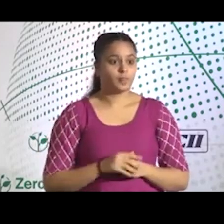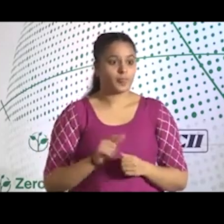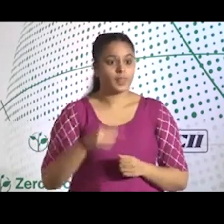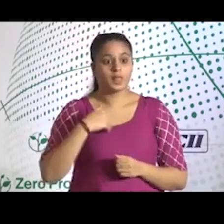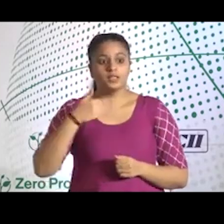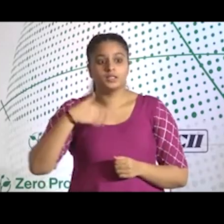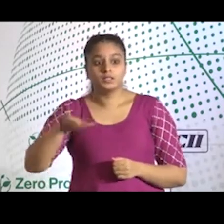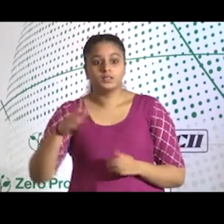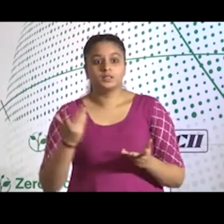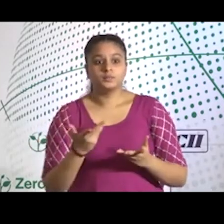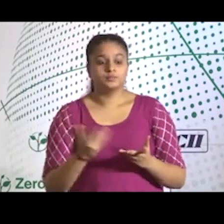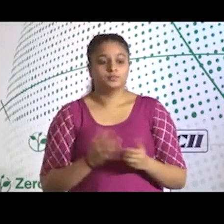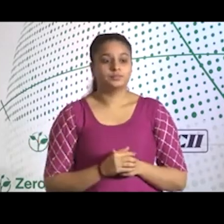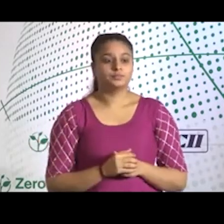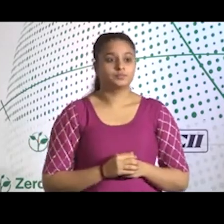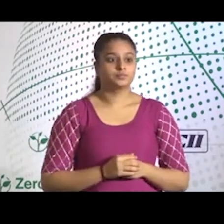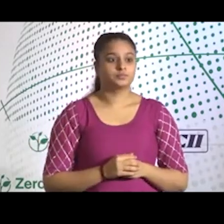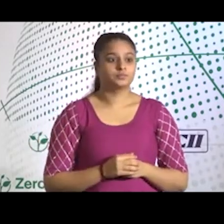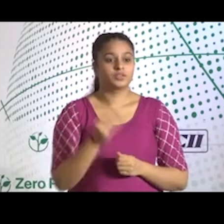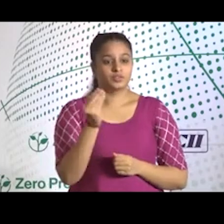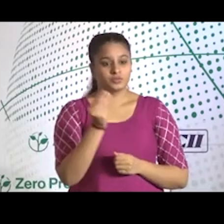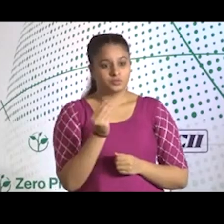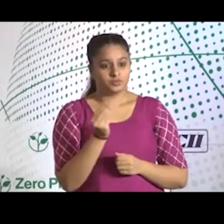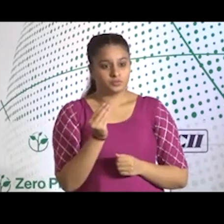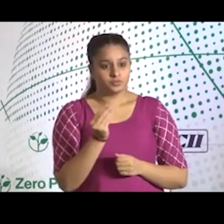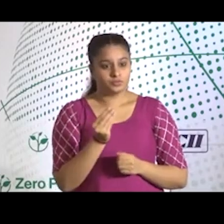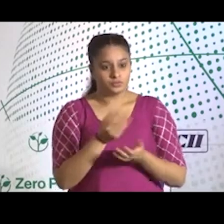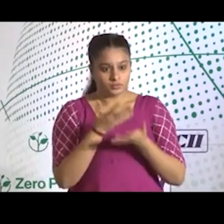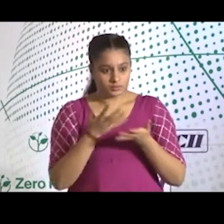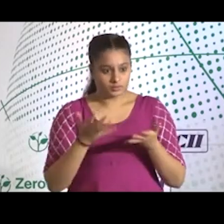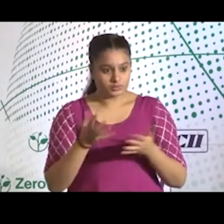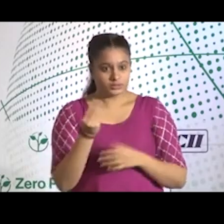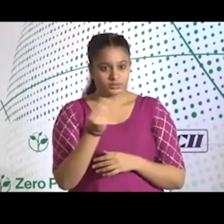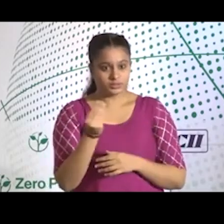probably just a few things on what we protocells